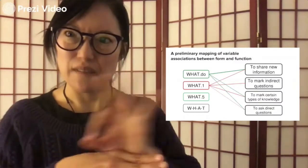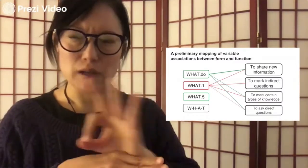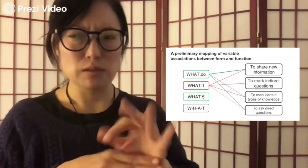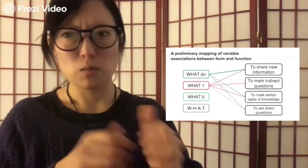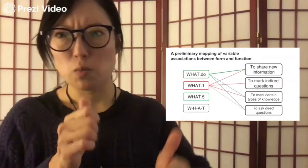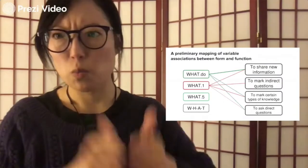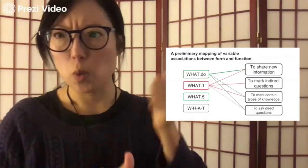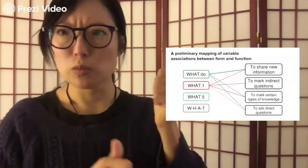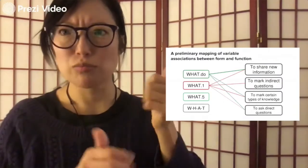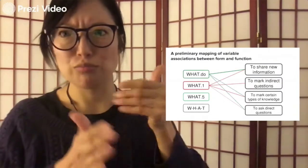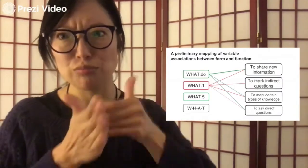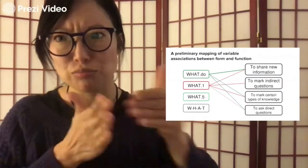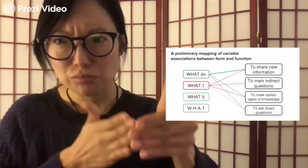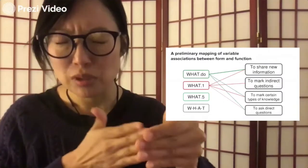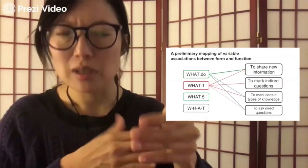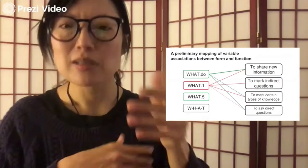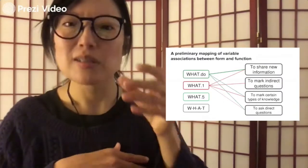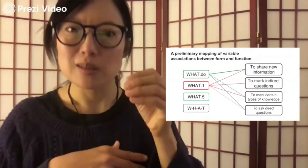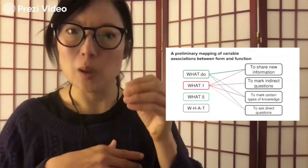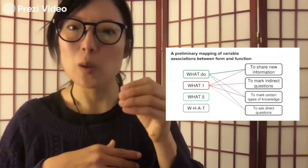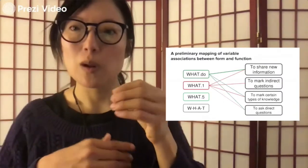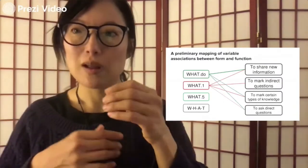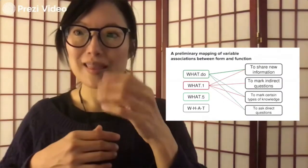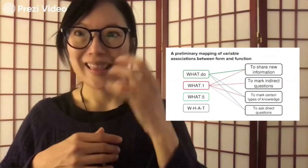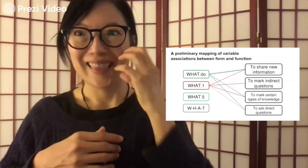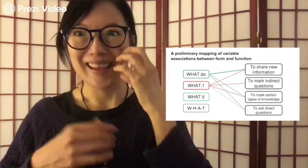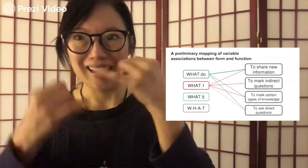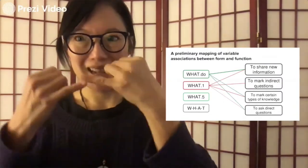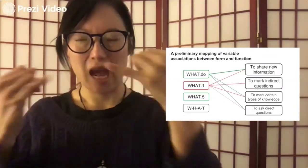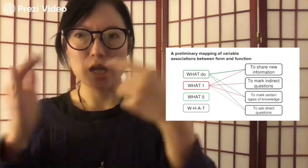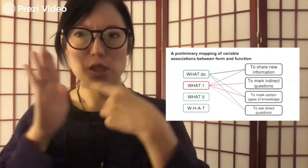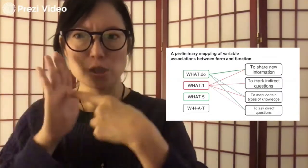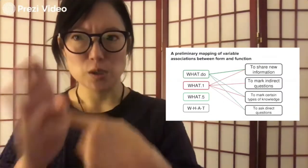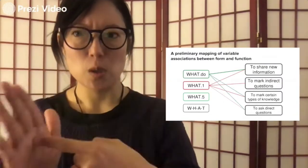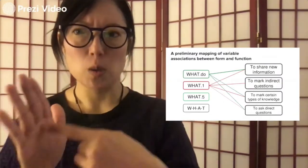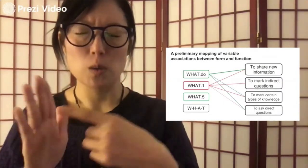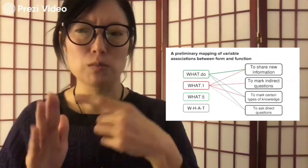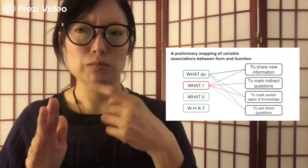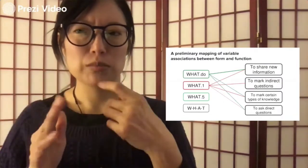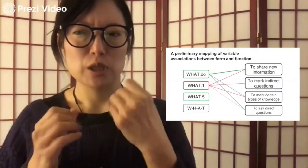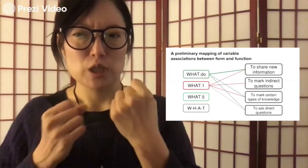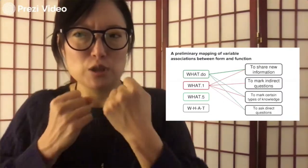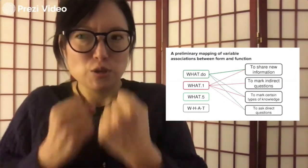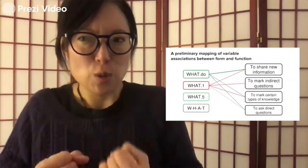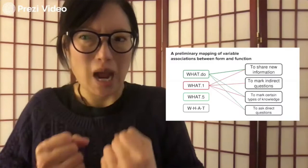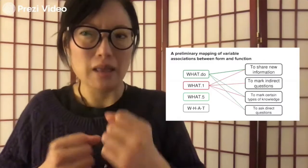association. It's robust. The other functions of WHAT.do are